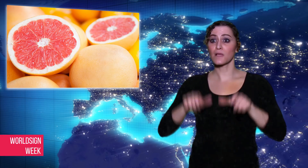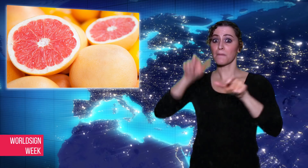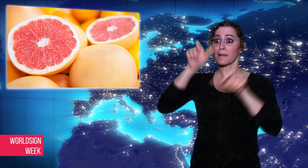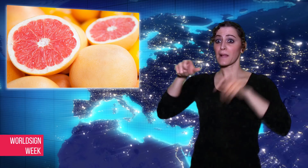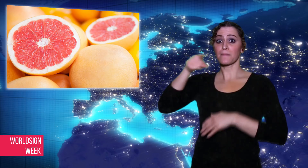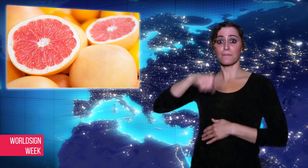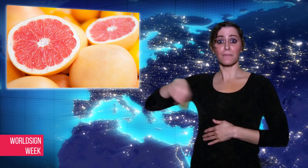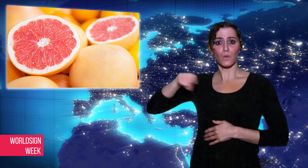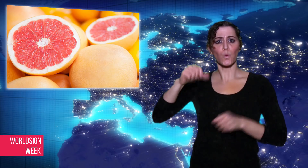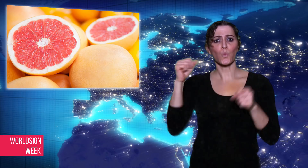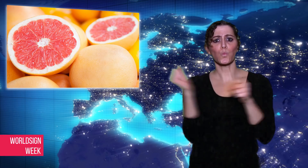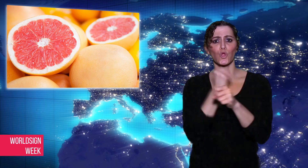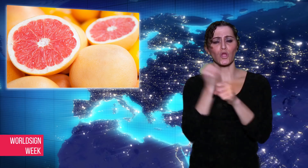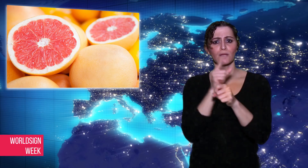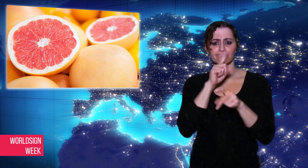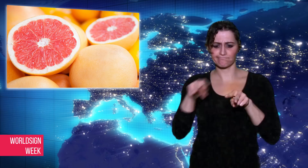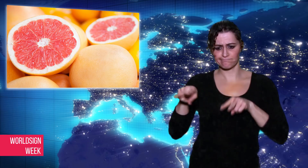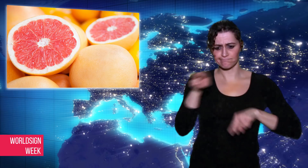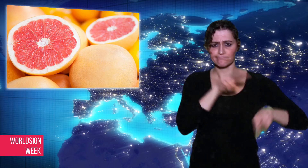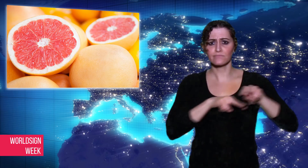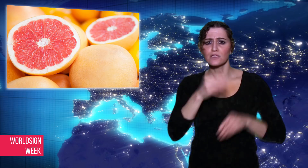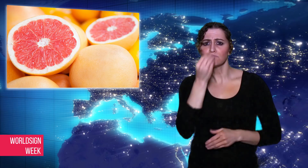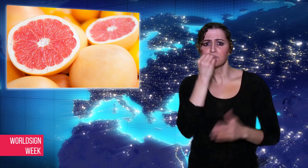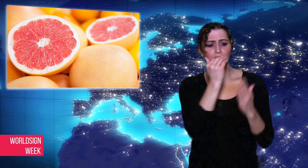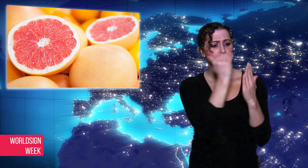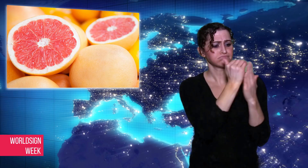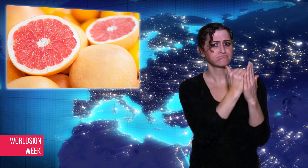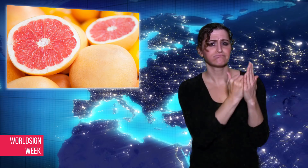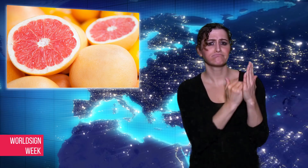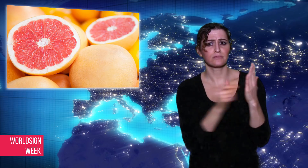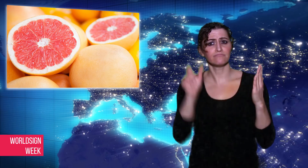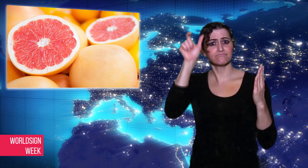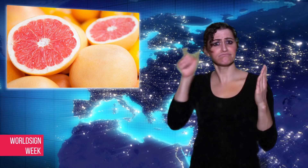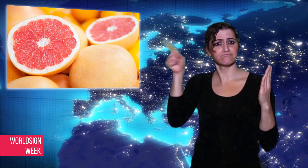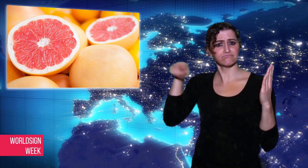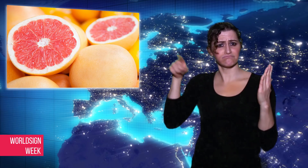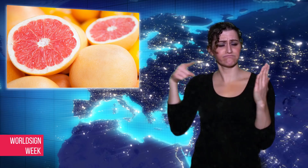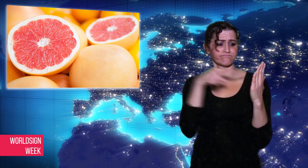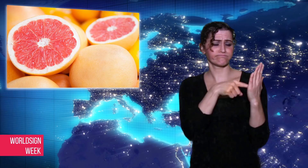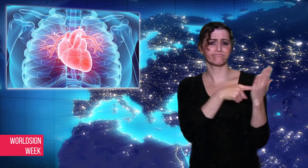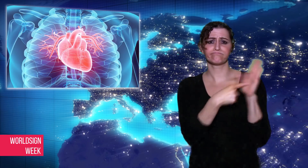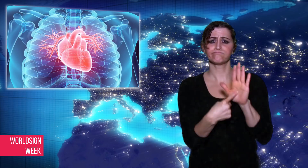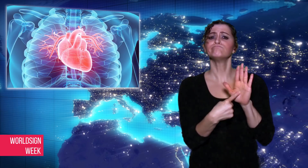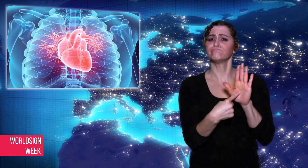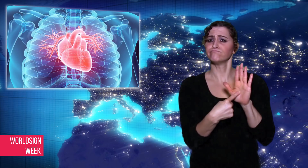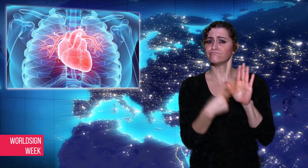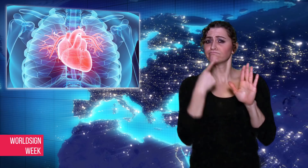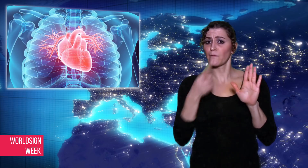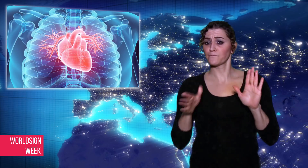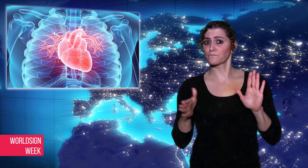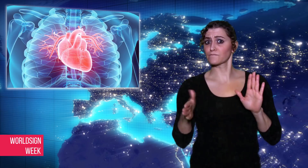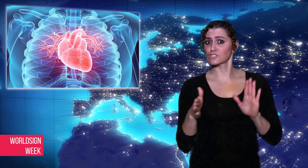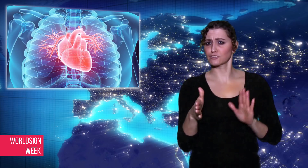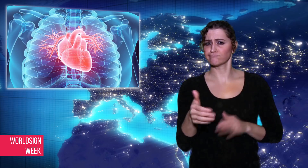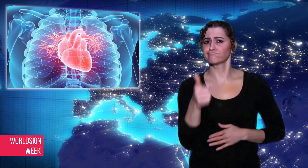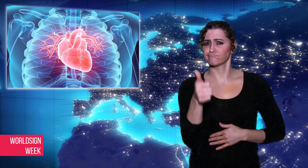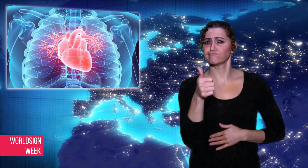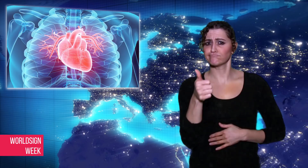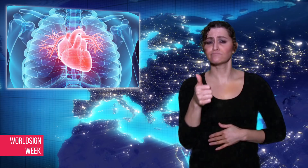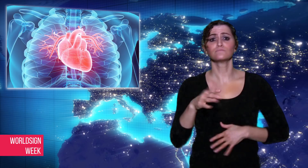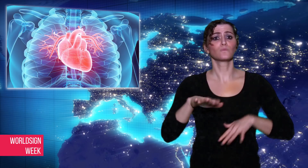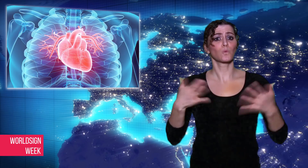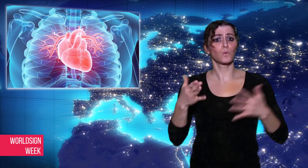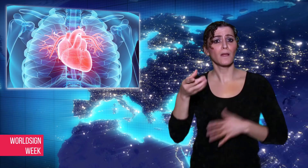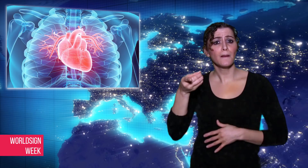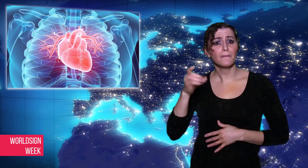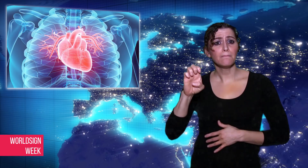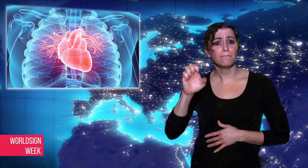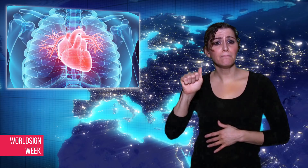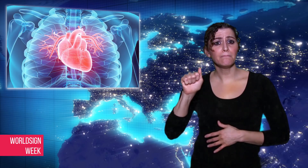rice to maintain healthy hearing. Fish